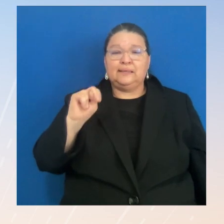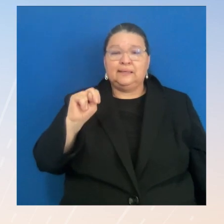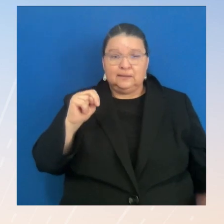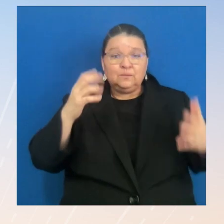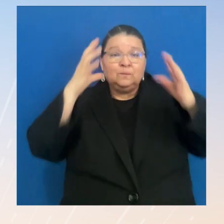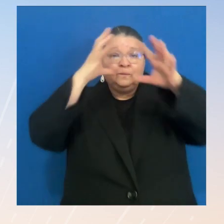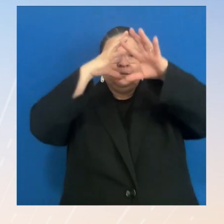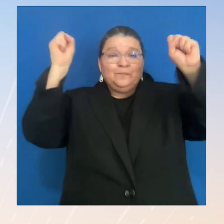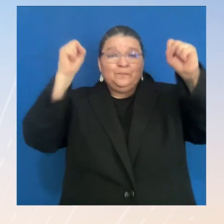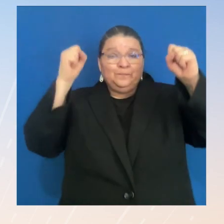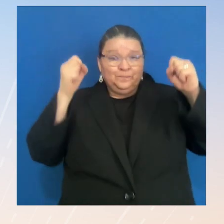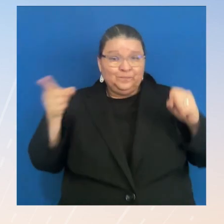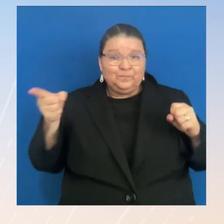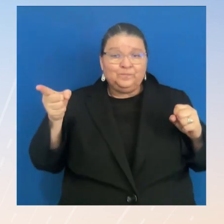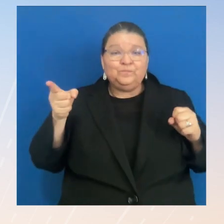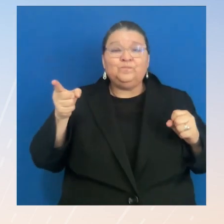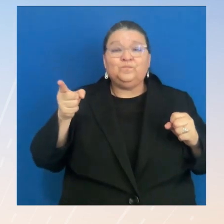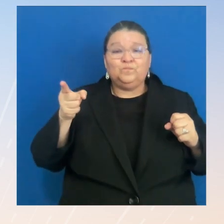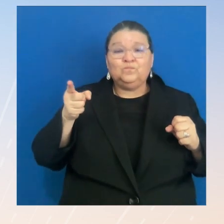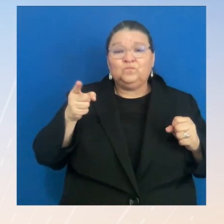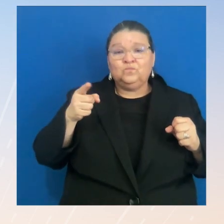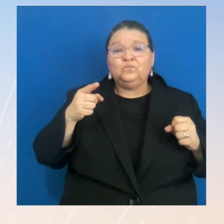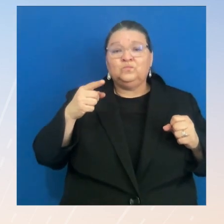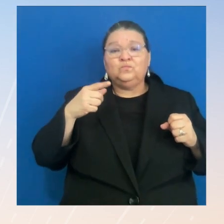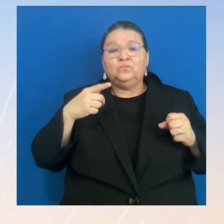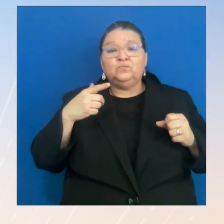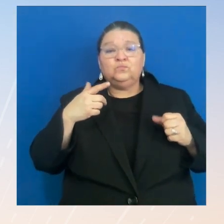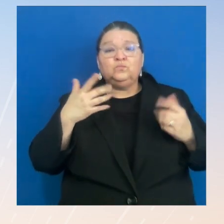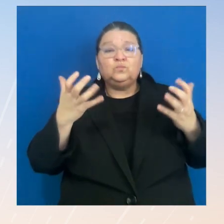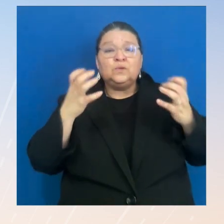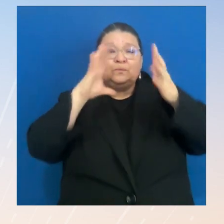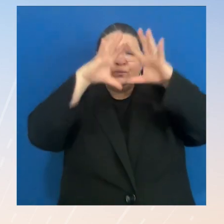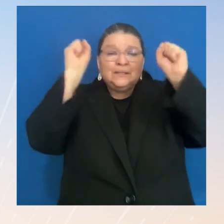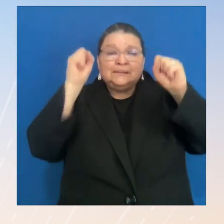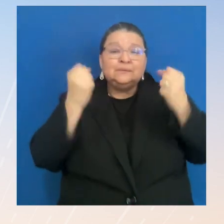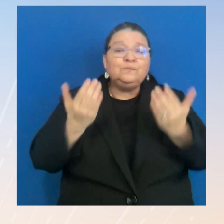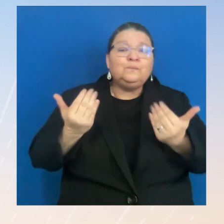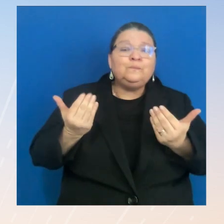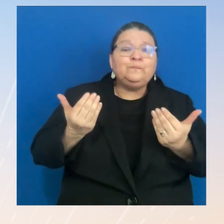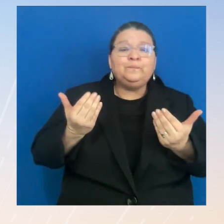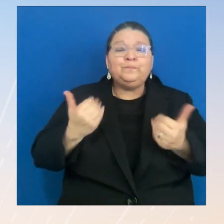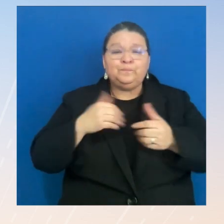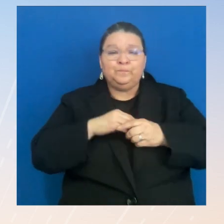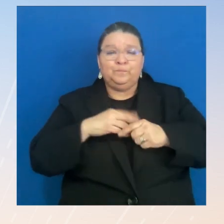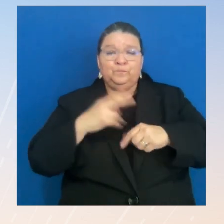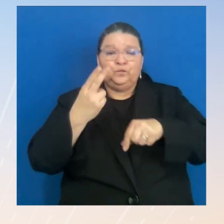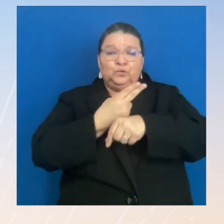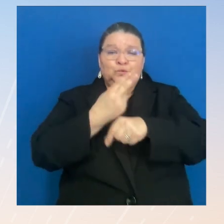the Mountain Valley pipeline. Is the White House interested in that? Ms. Psaki: Well, we've engaged with a range of members,